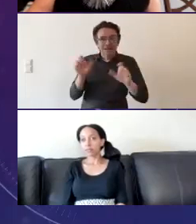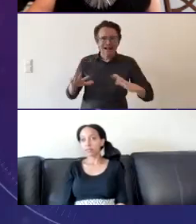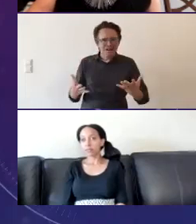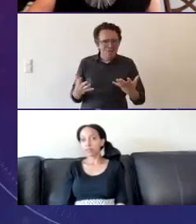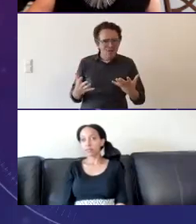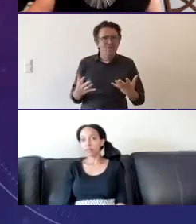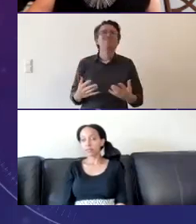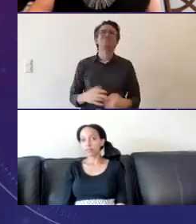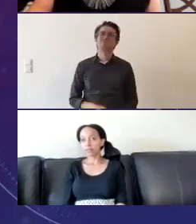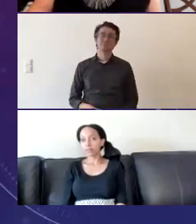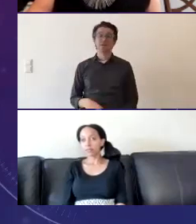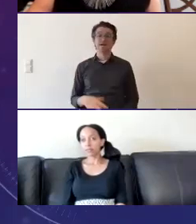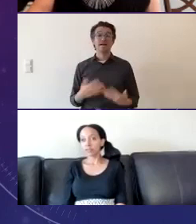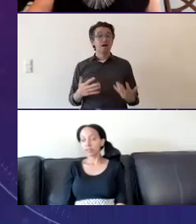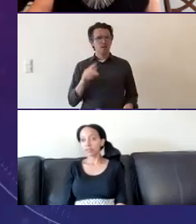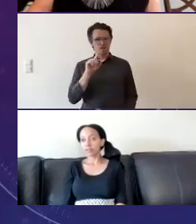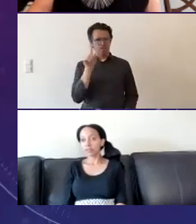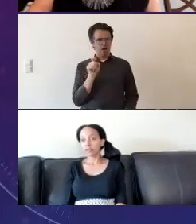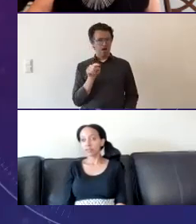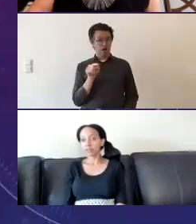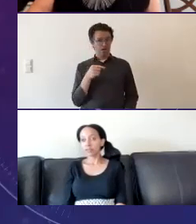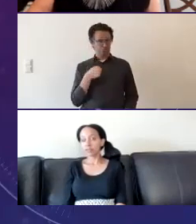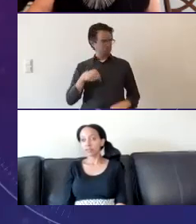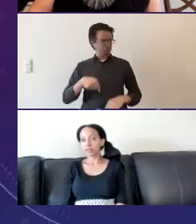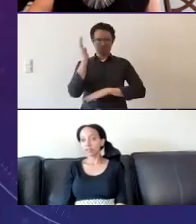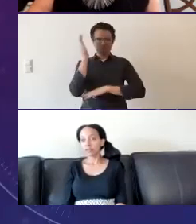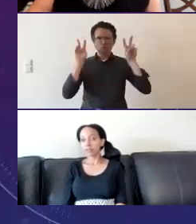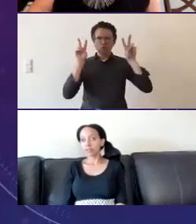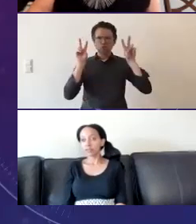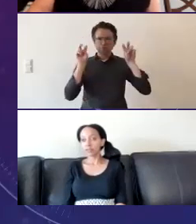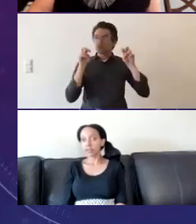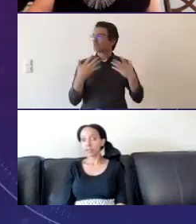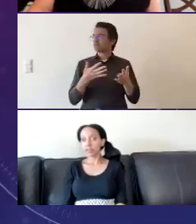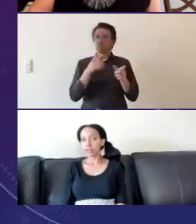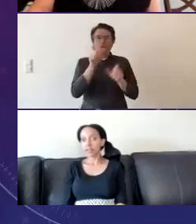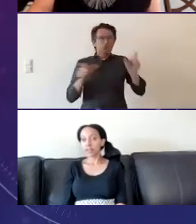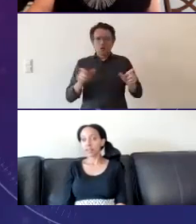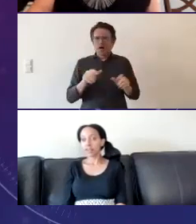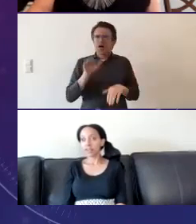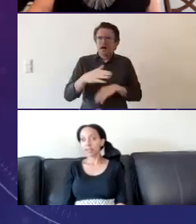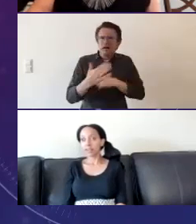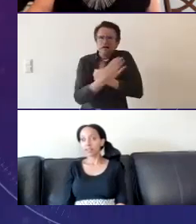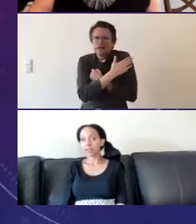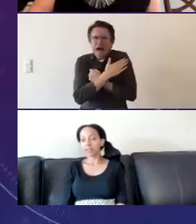definition of deafblindness and I often have to say that deafblindness is -